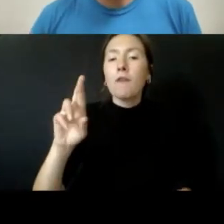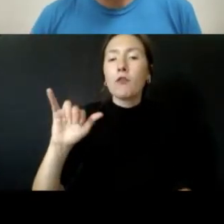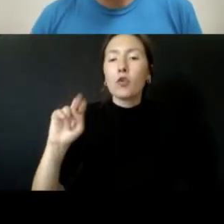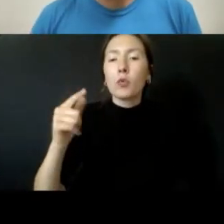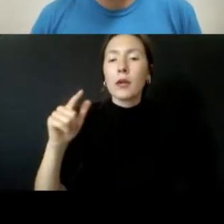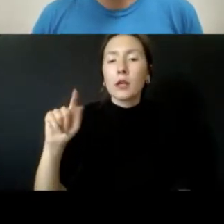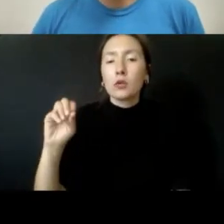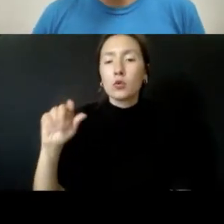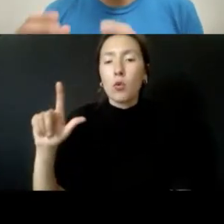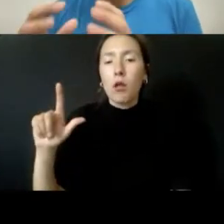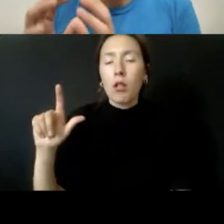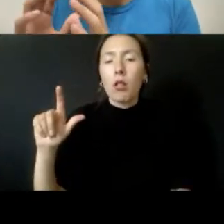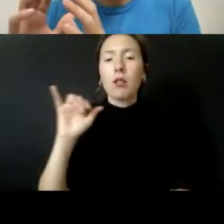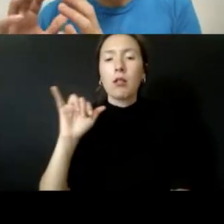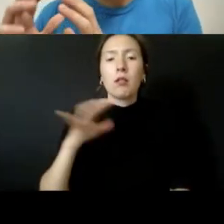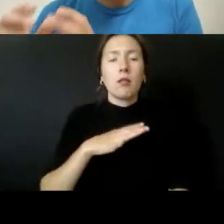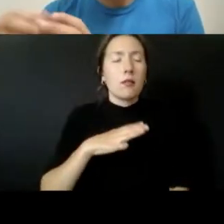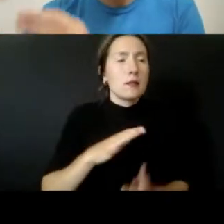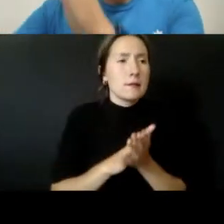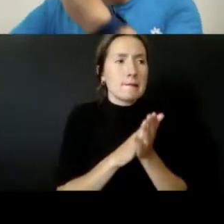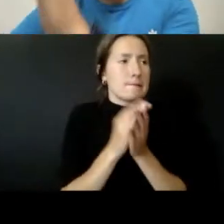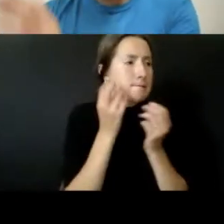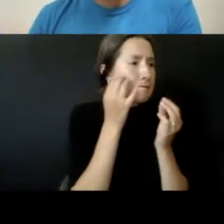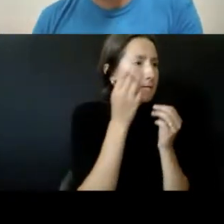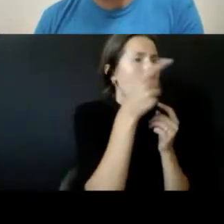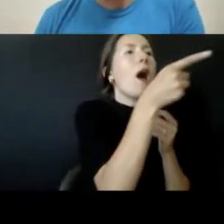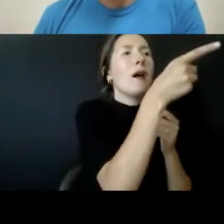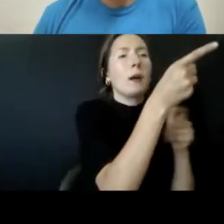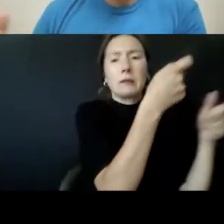to go over here and use you know an email course or something that's a little bit more accessible